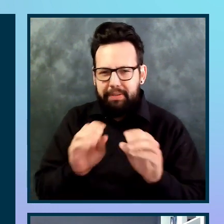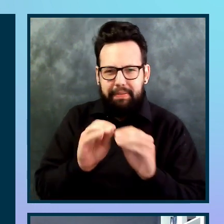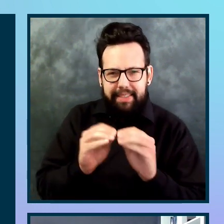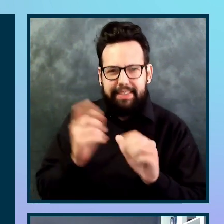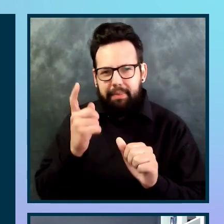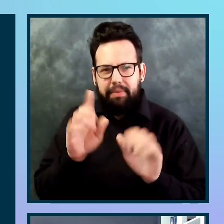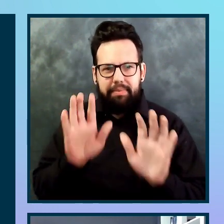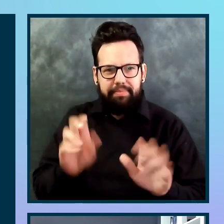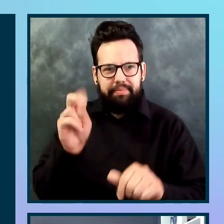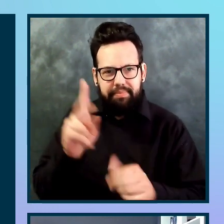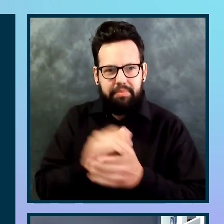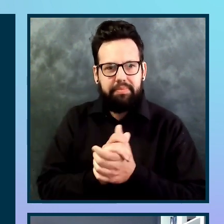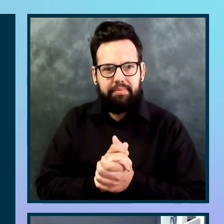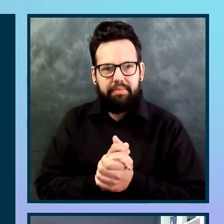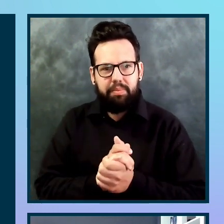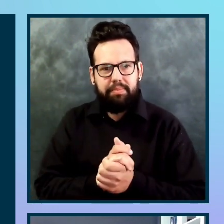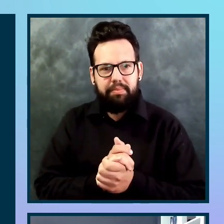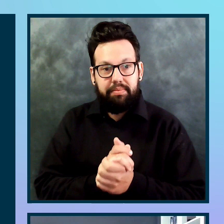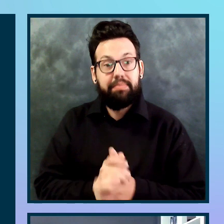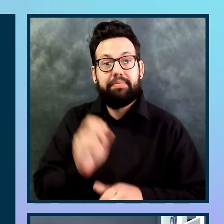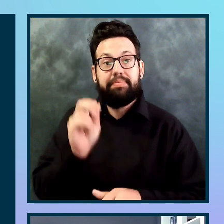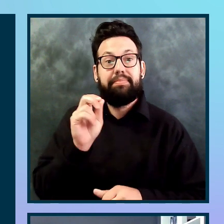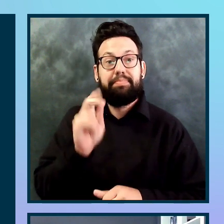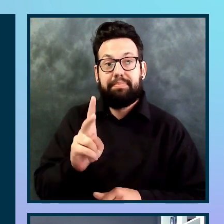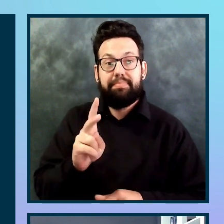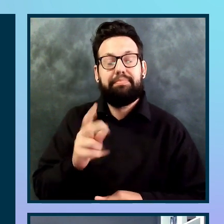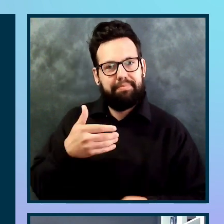Cool, yeah, so my name is Dr. Osborne Rodriguez on screen.